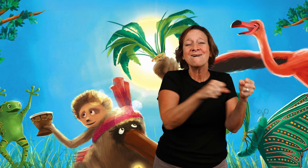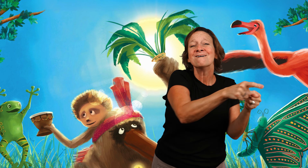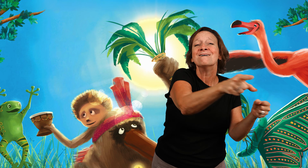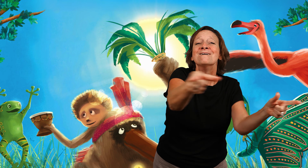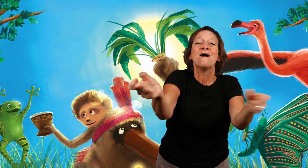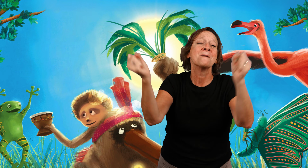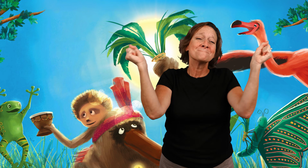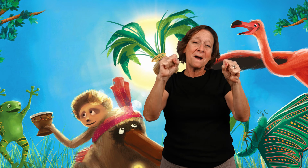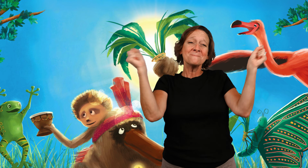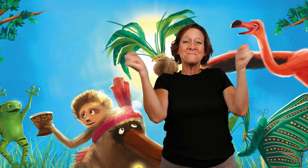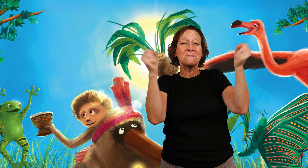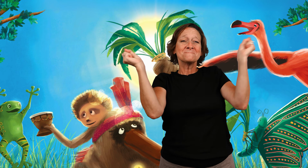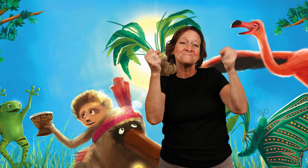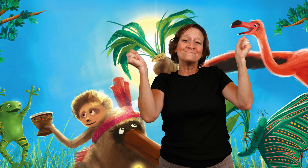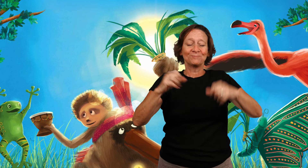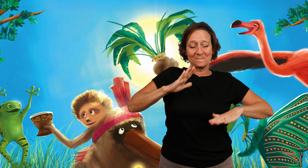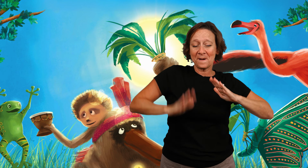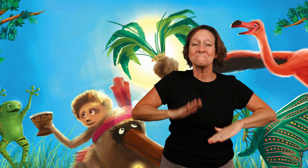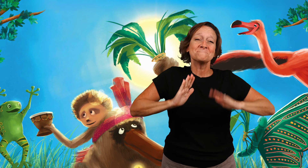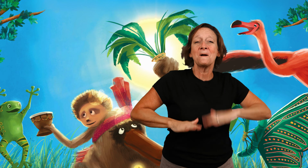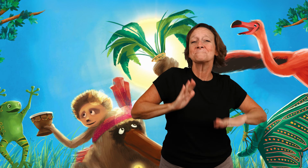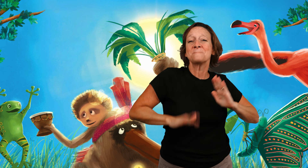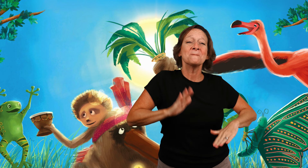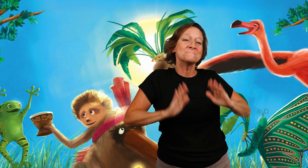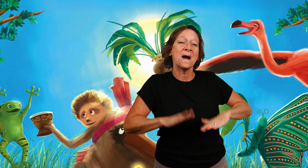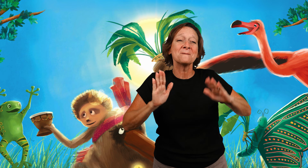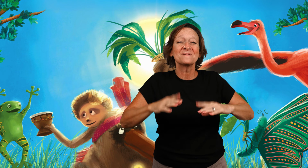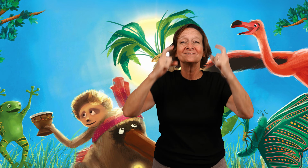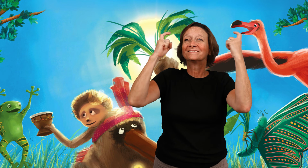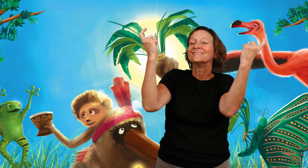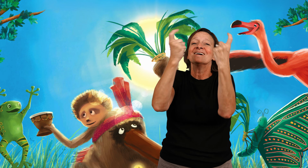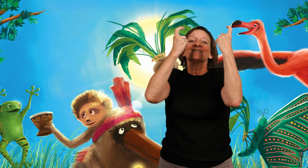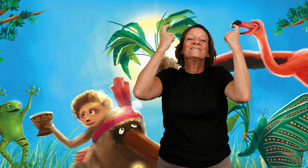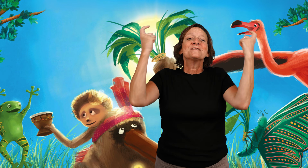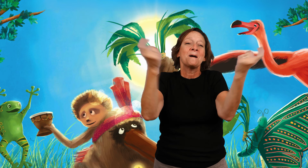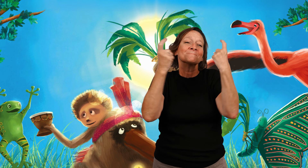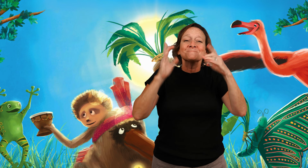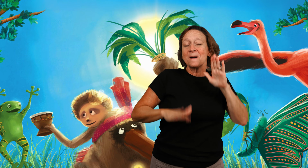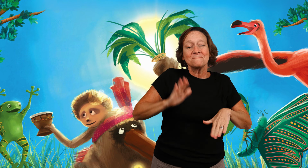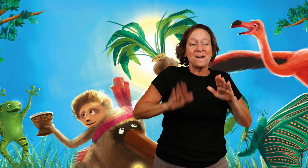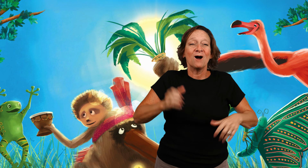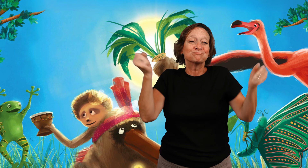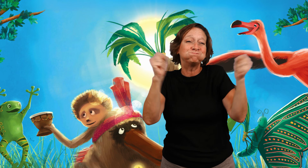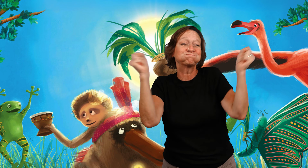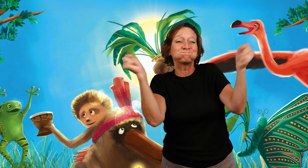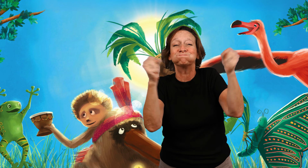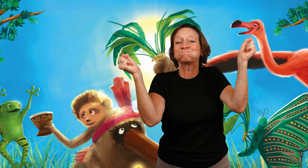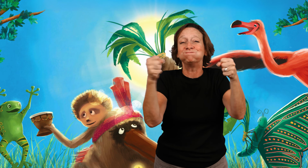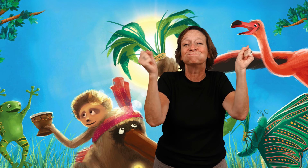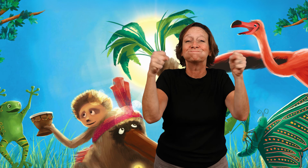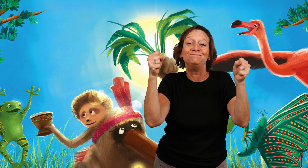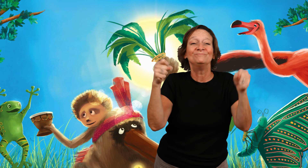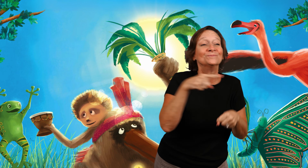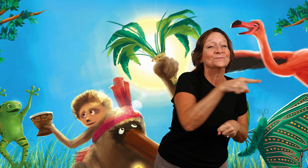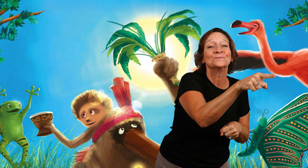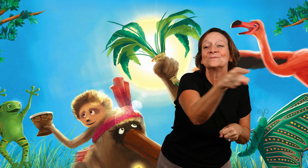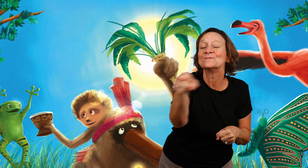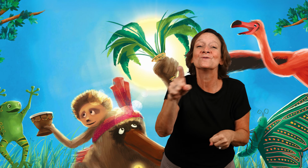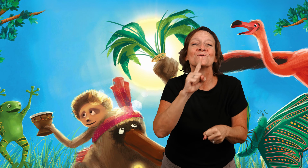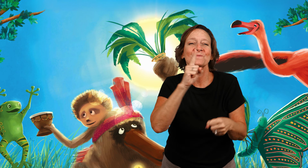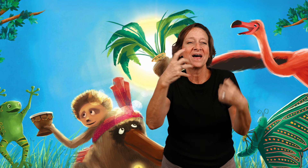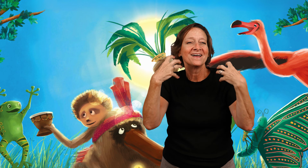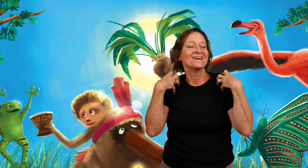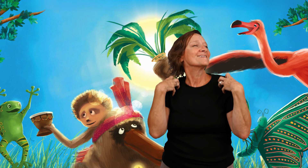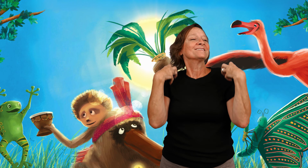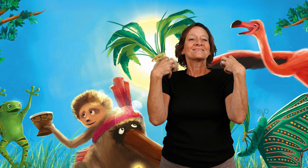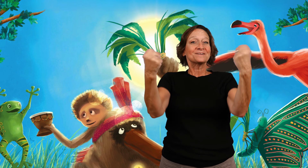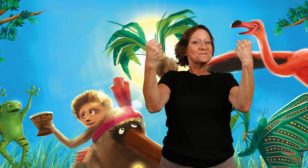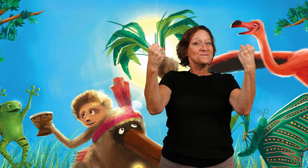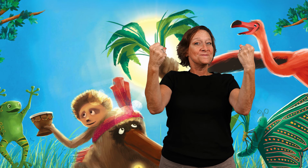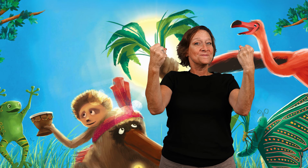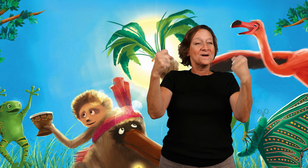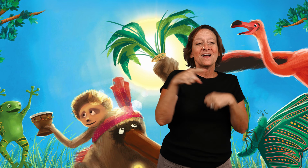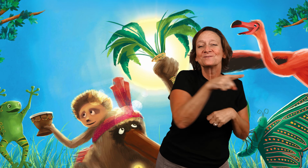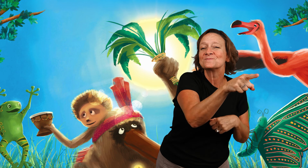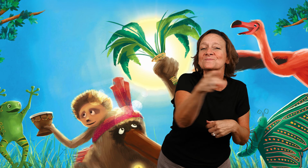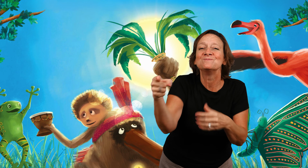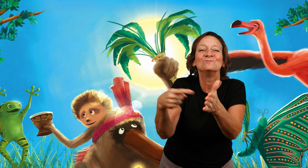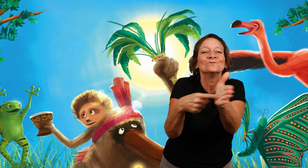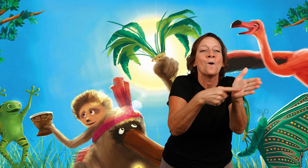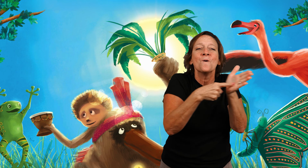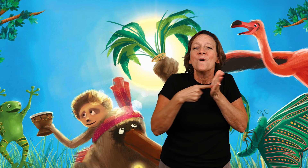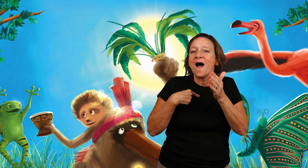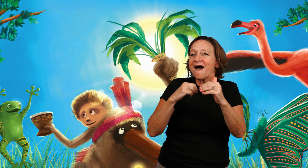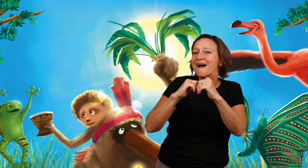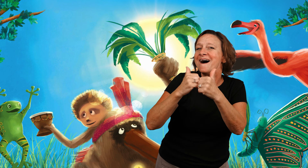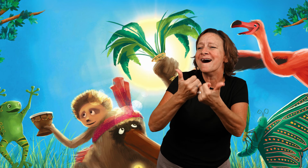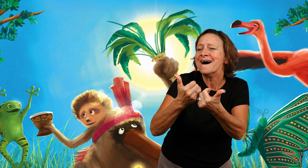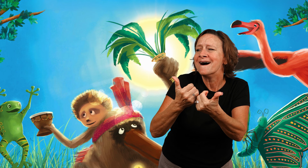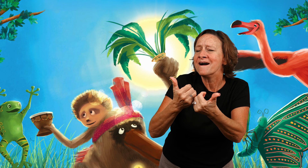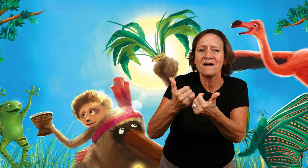“Wa-Whoo-Shake your pompoms. Shake and know You guys are Heroes! To show us how—”